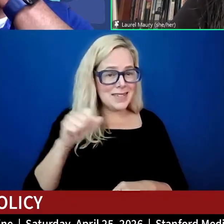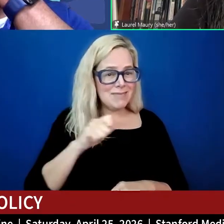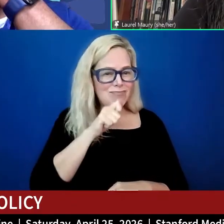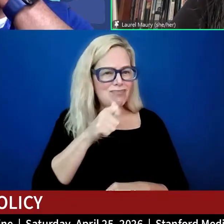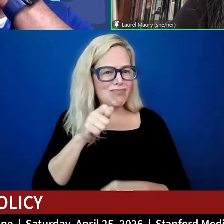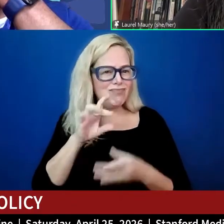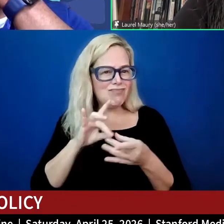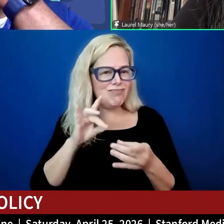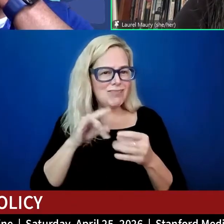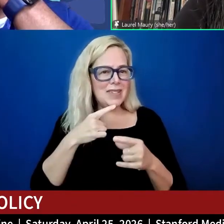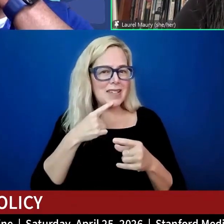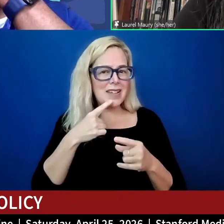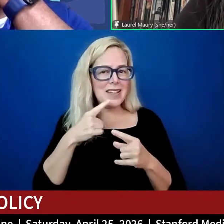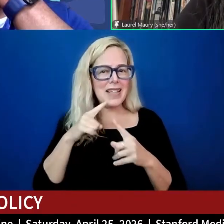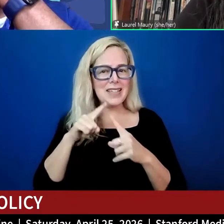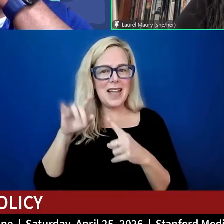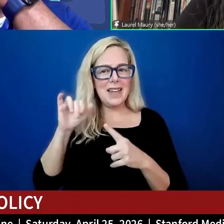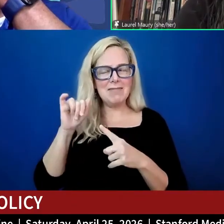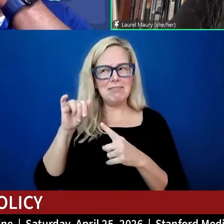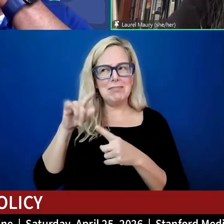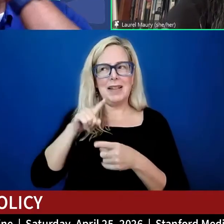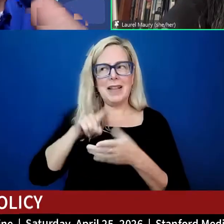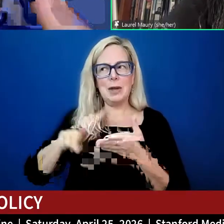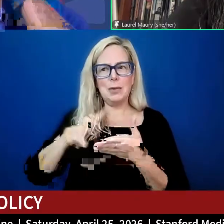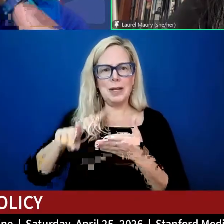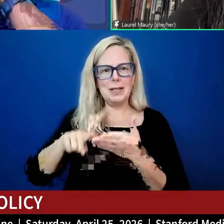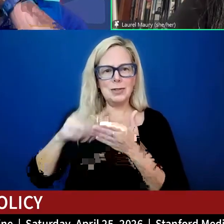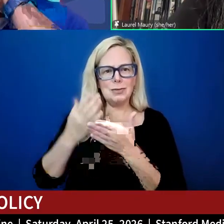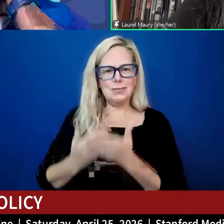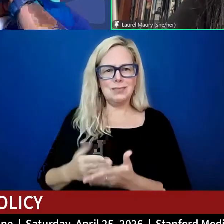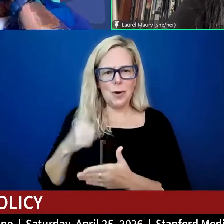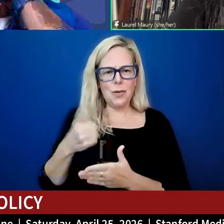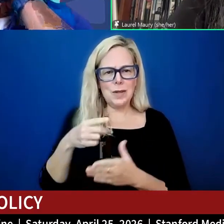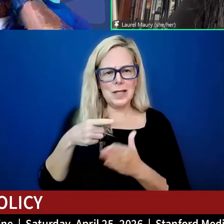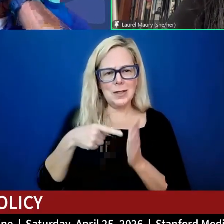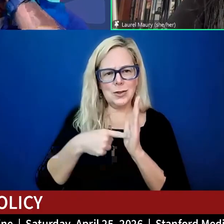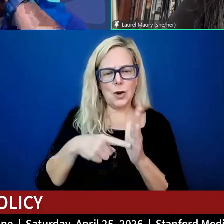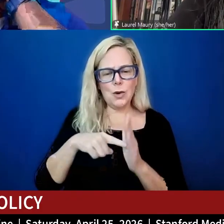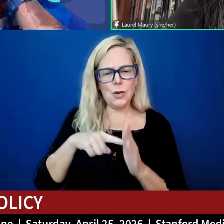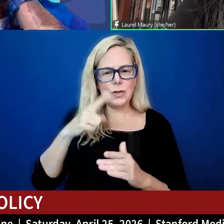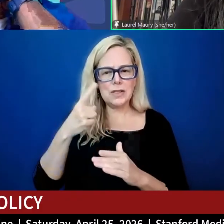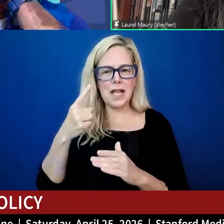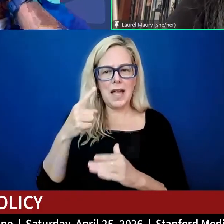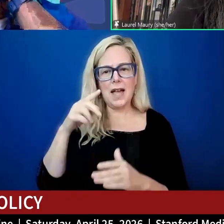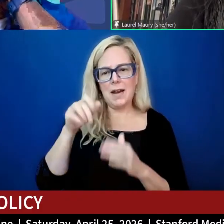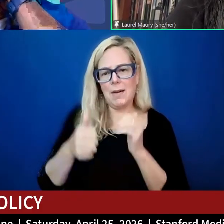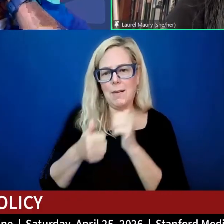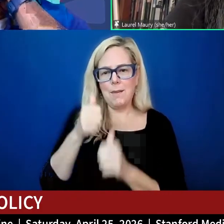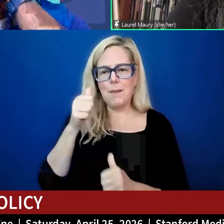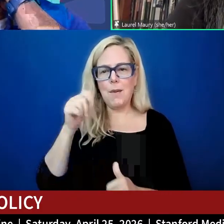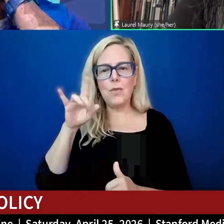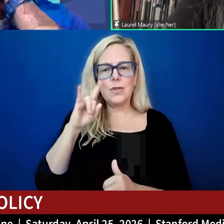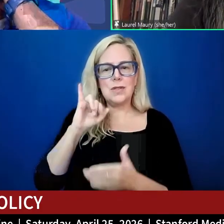to become malevolent hackers, which I took took extreme exception to. Um, so you just